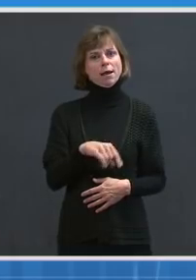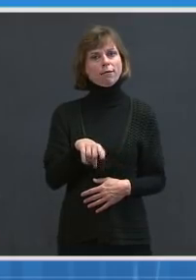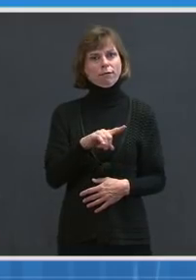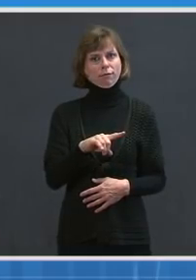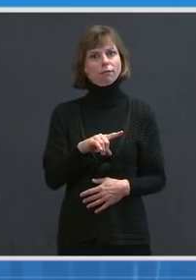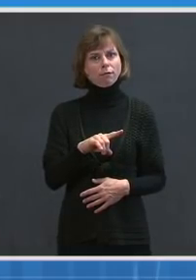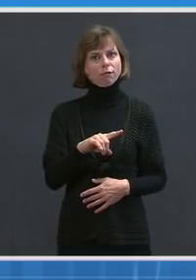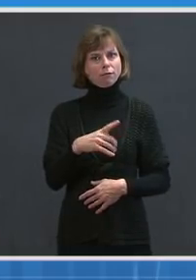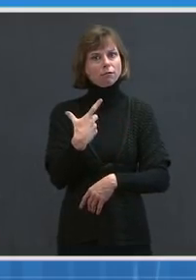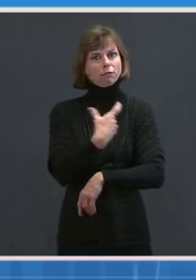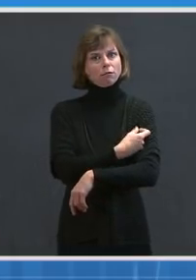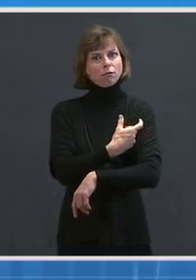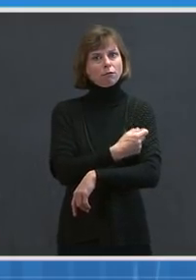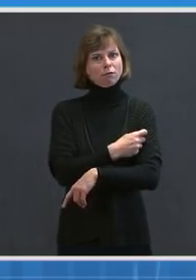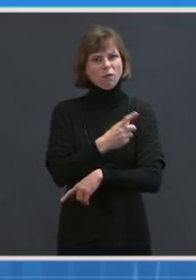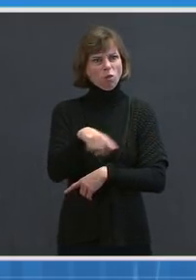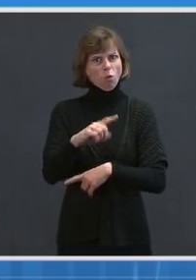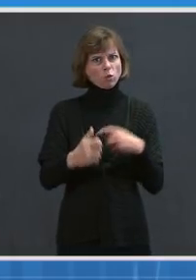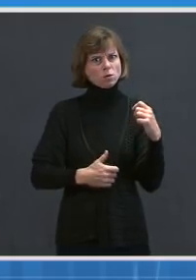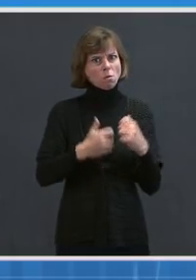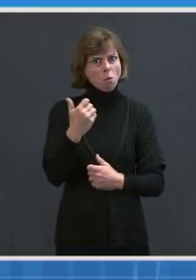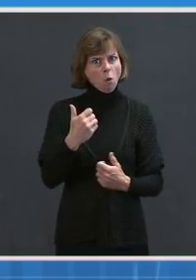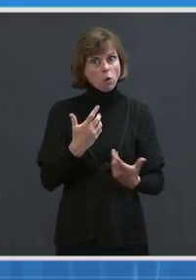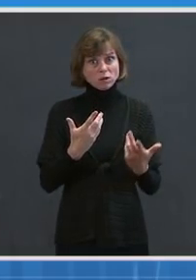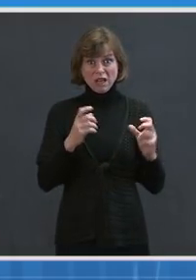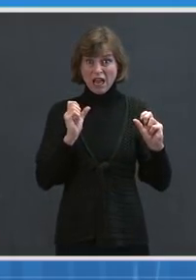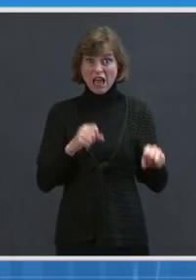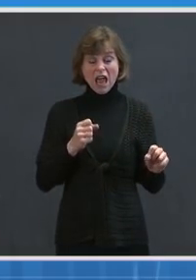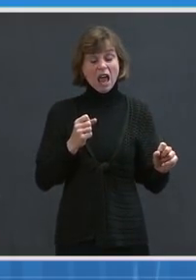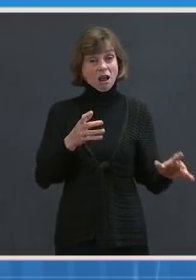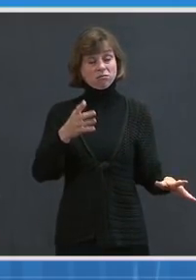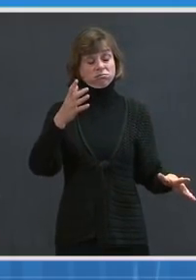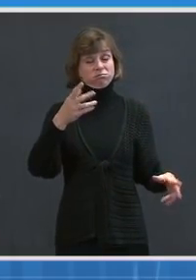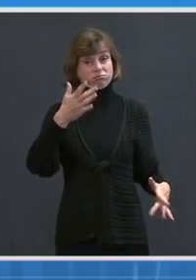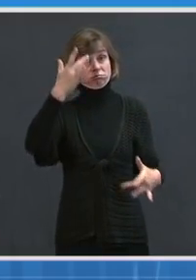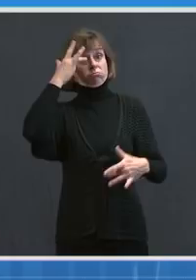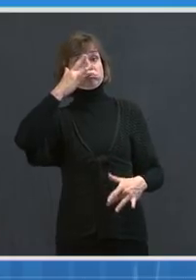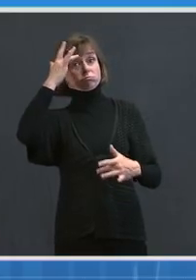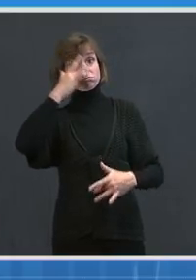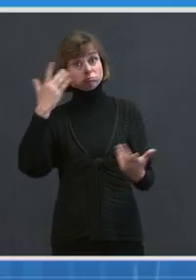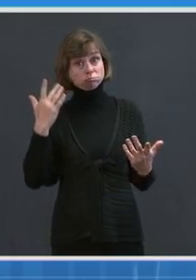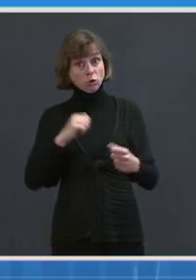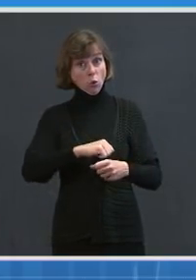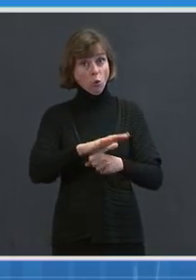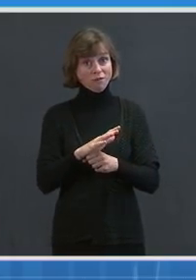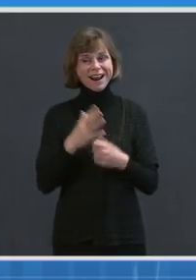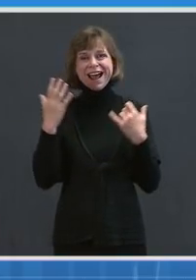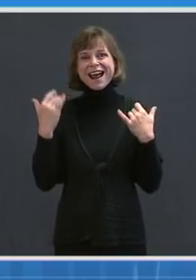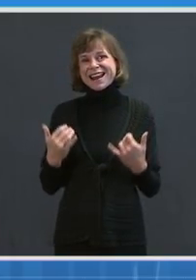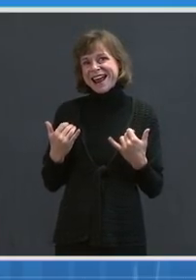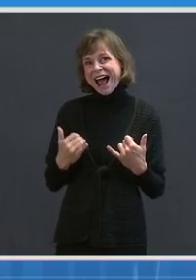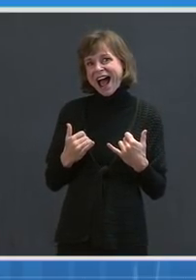had received a vaccination. Today, nearly 55 percent of people age 65